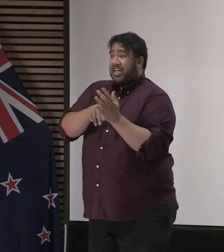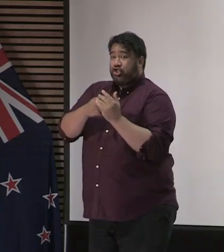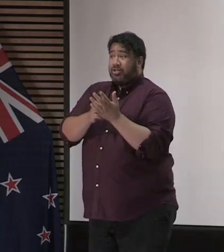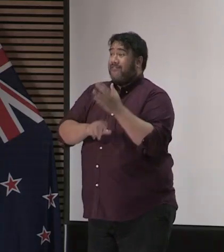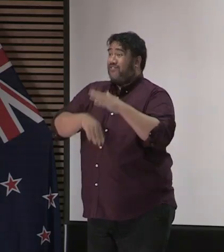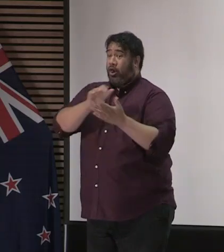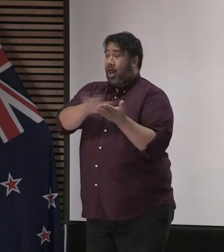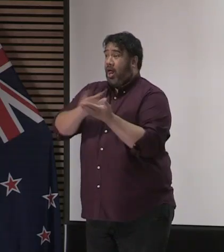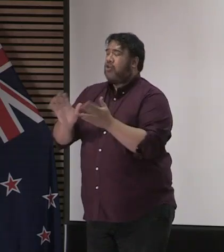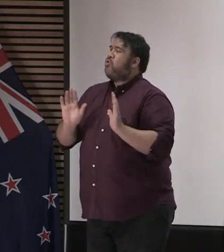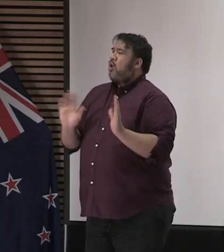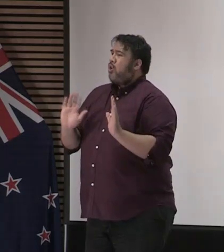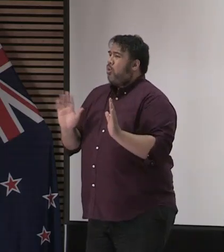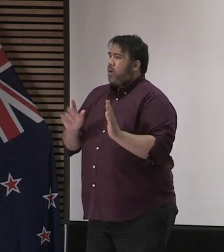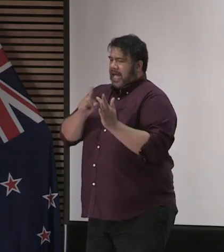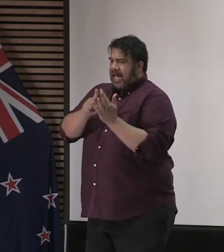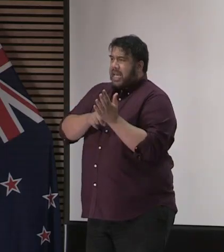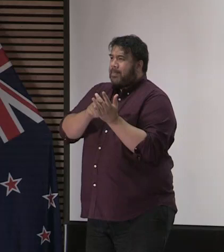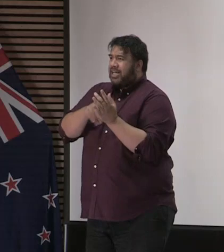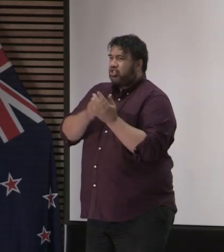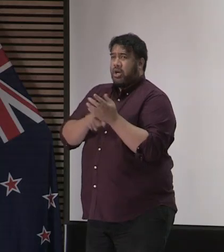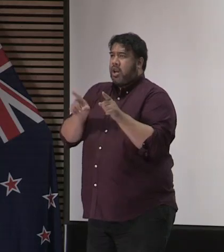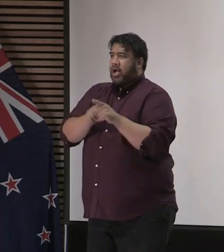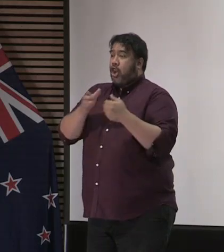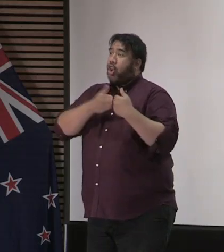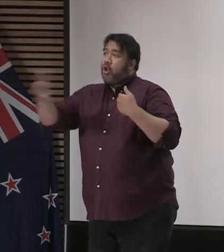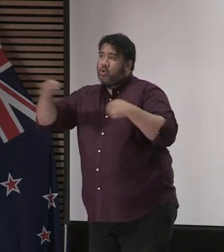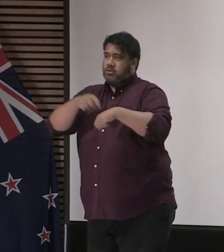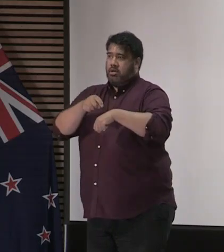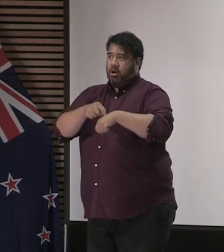haven't eliminated it and we haven't eradicated it. So